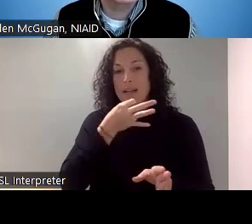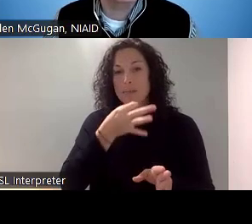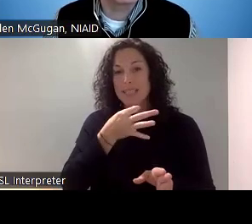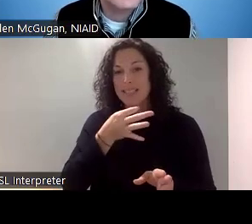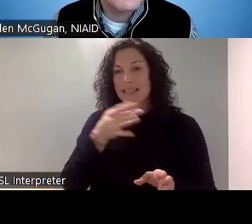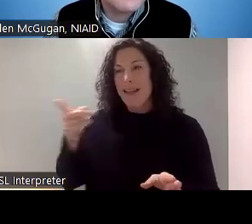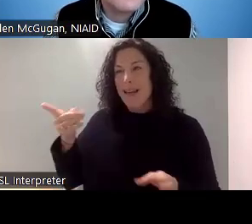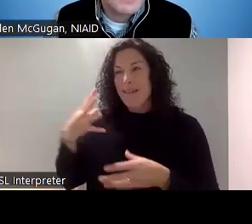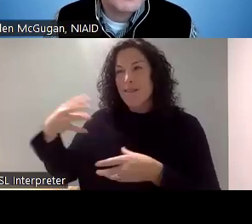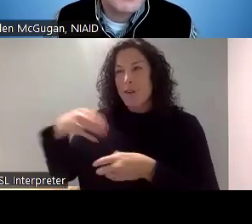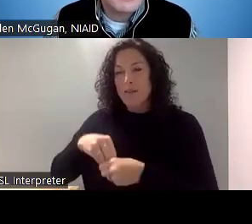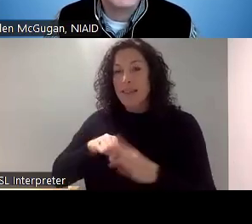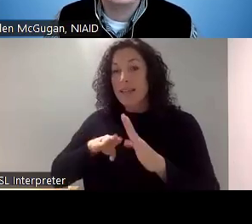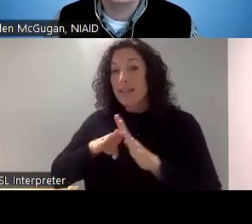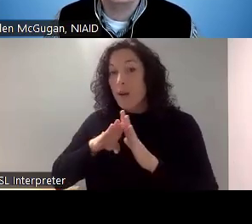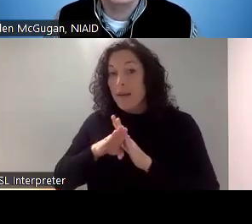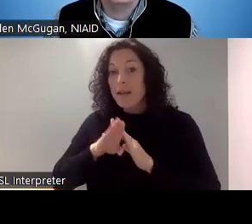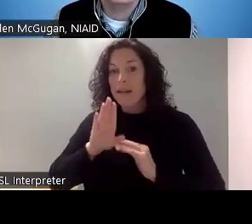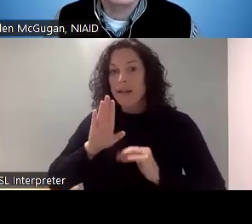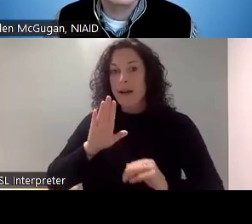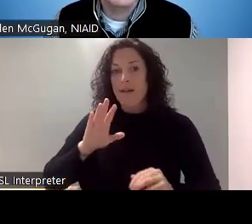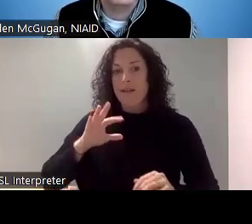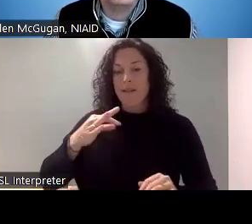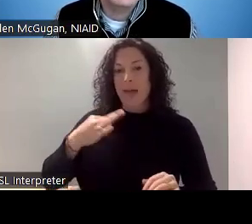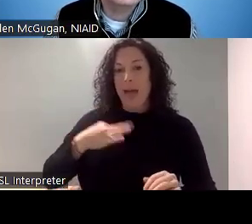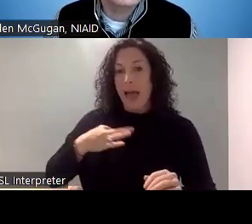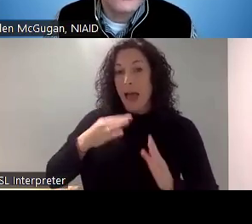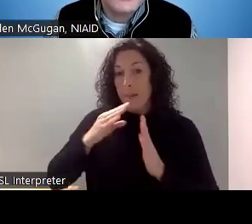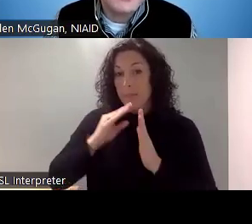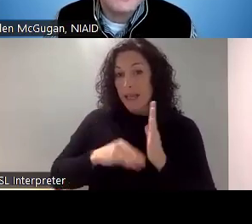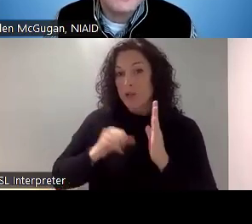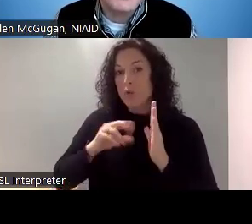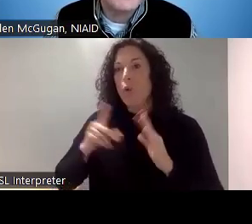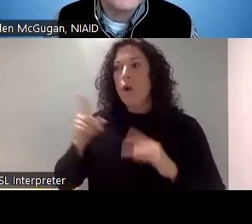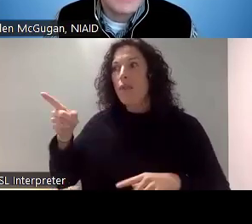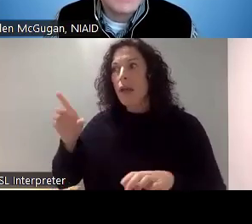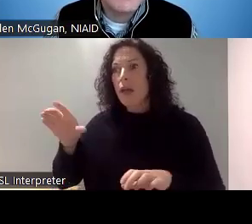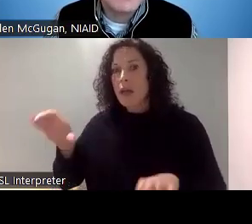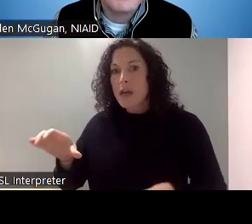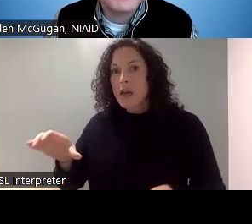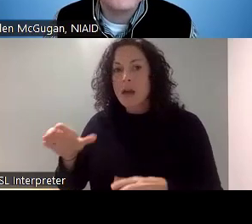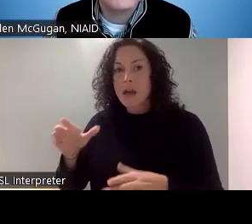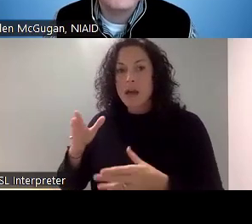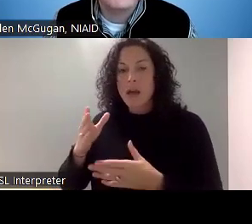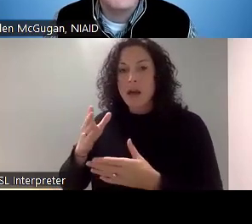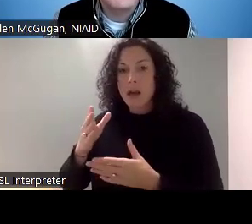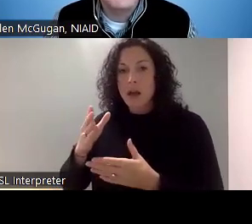in the development of the application, or maybe they are executing a particular aim, as I mentioned earlier,